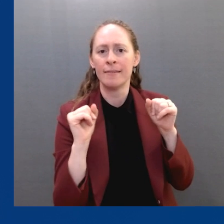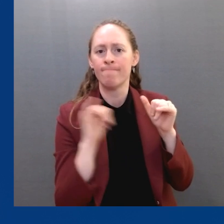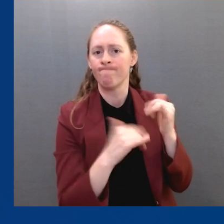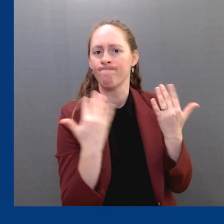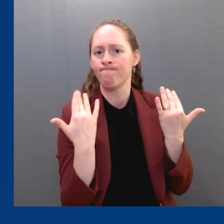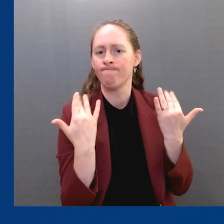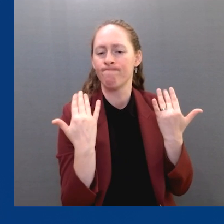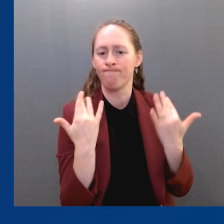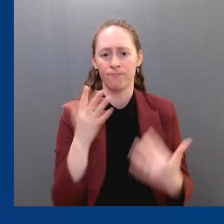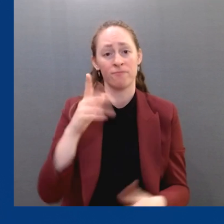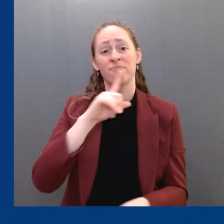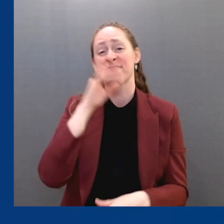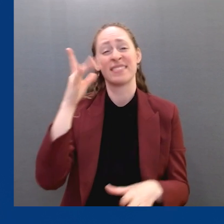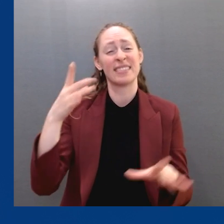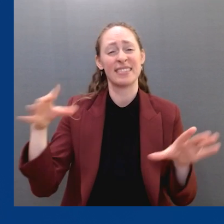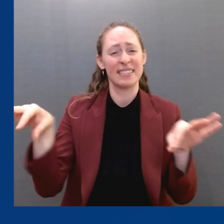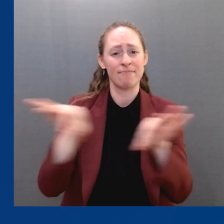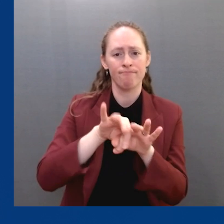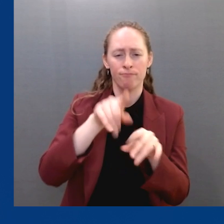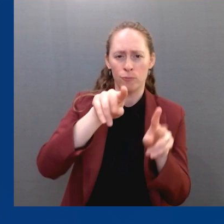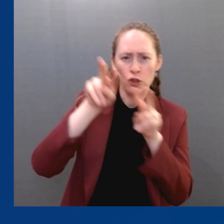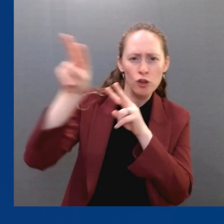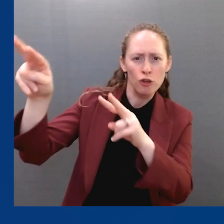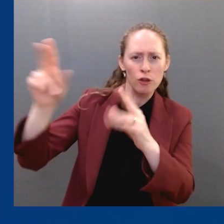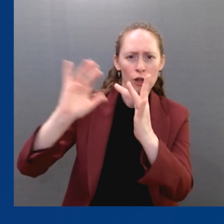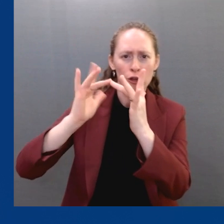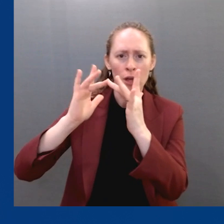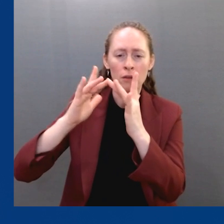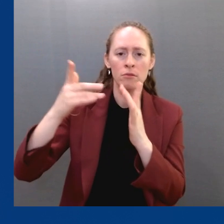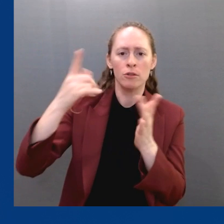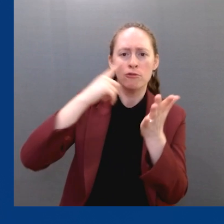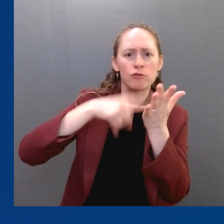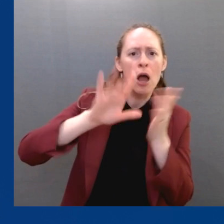to know what precautions are needed to protect yourself, your loved ones, and your community.